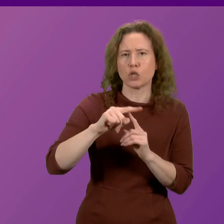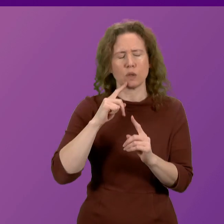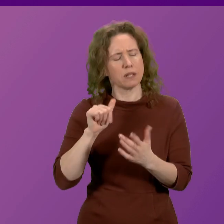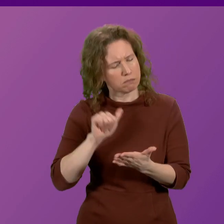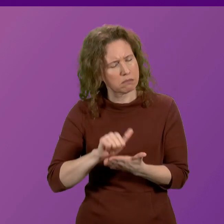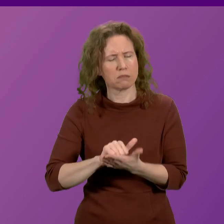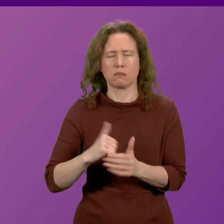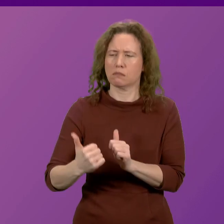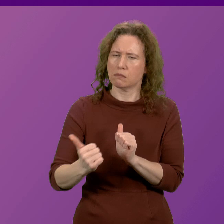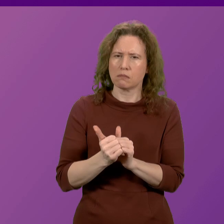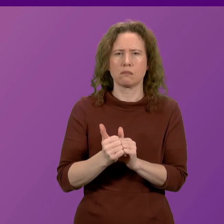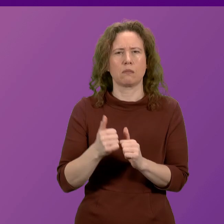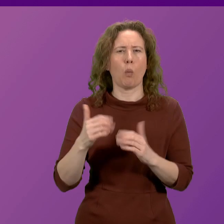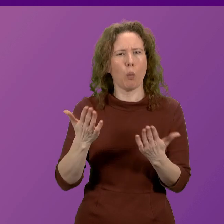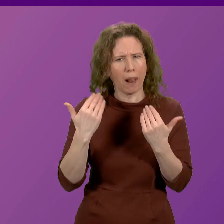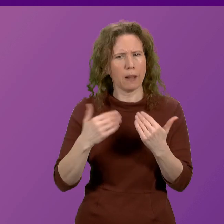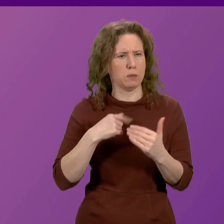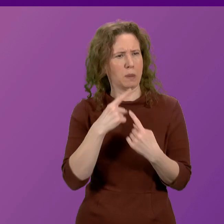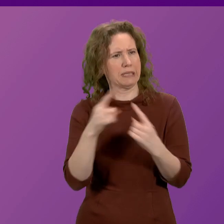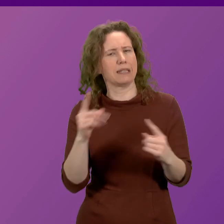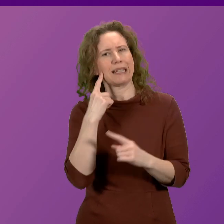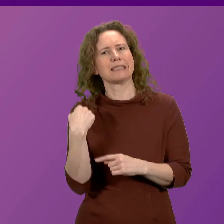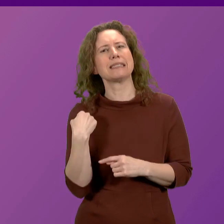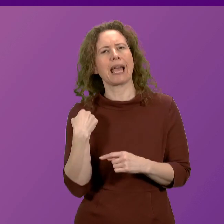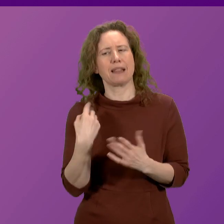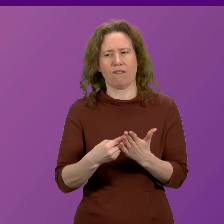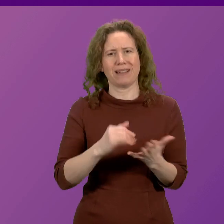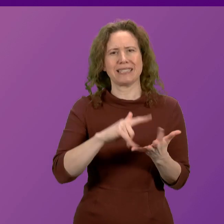that were announced by the finance secretary yesterday. I will certainly